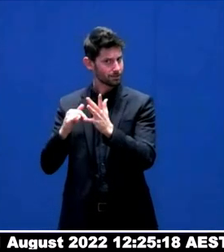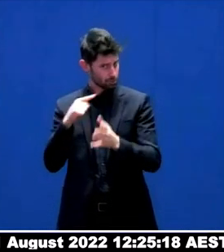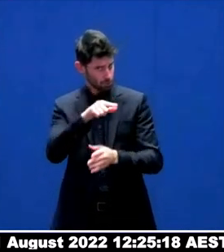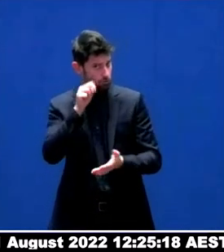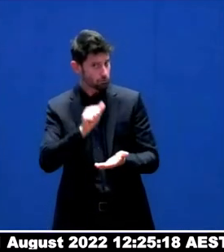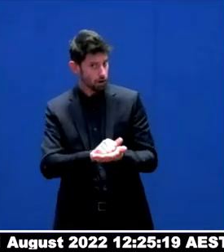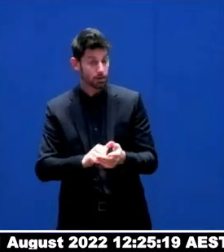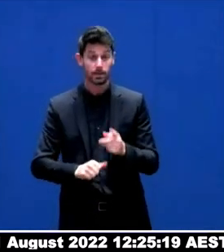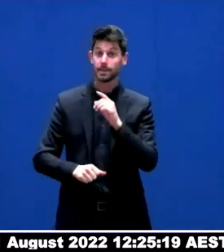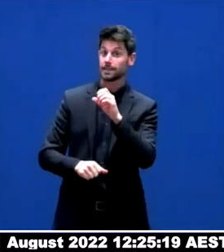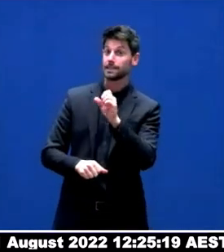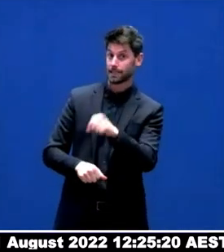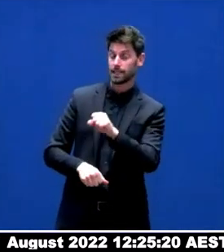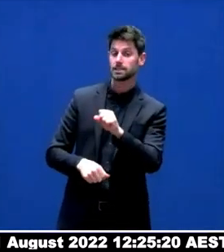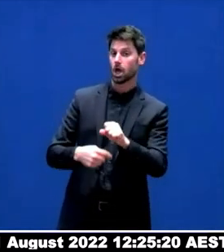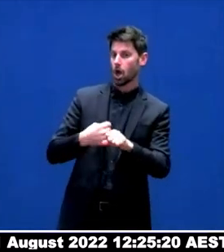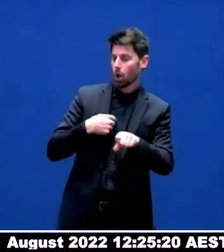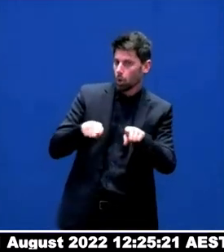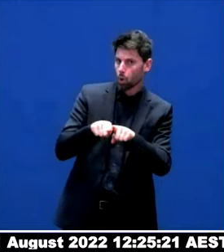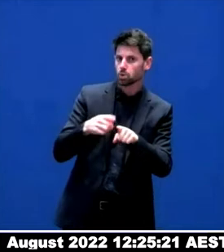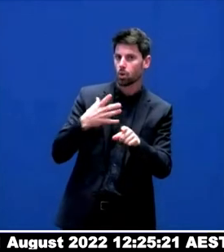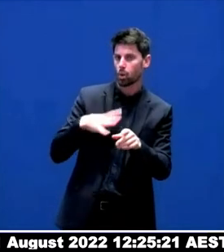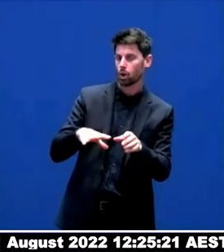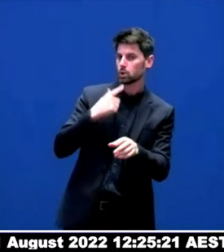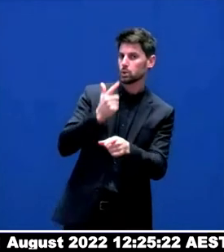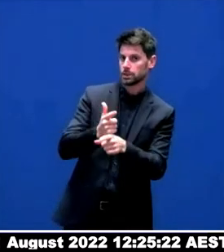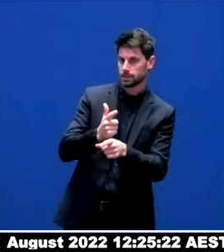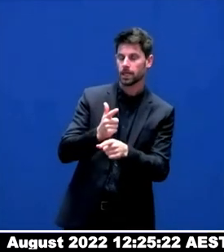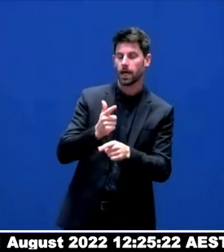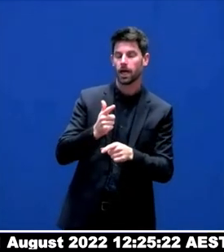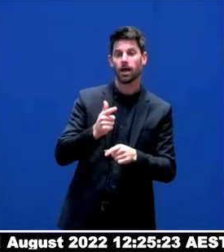That's correct. And I'll also just reference that when the Strategy was